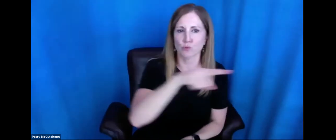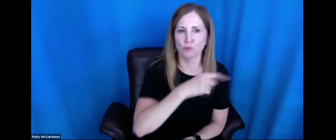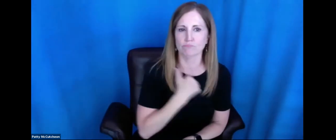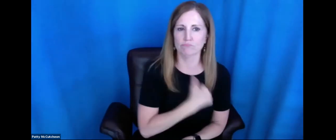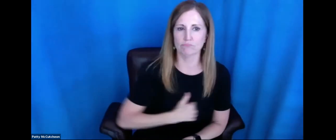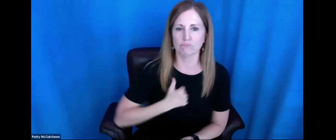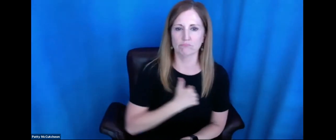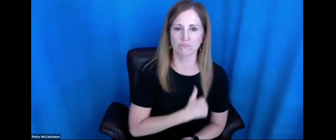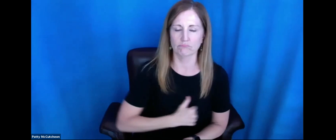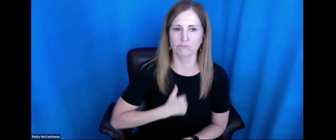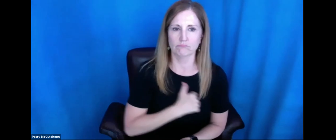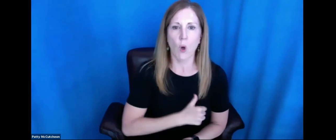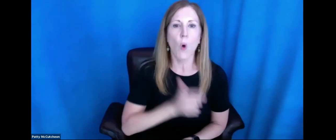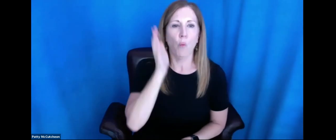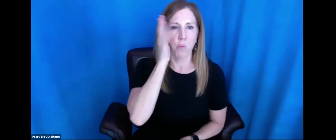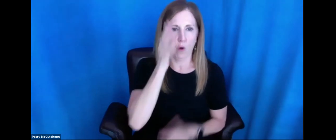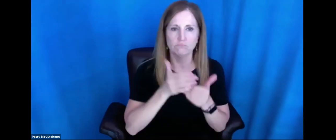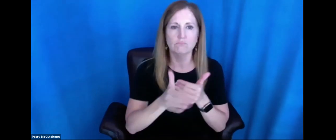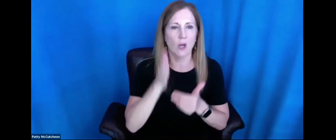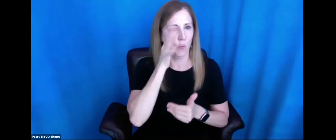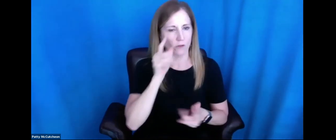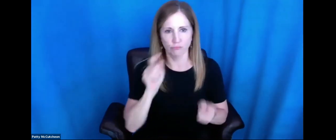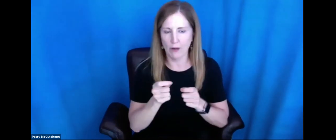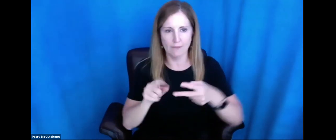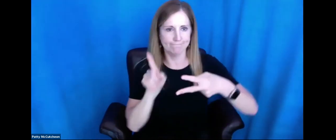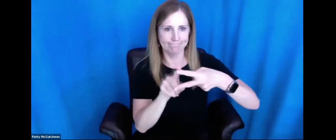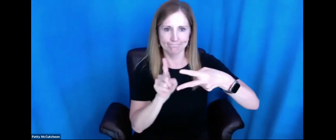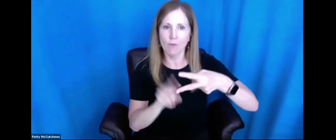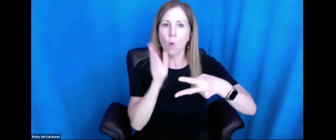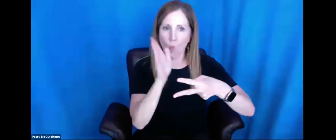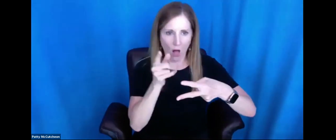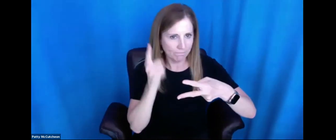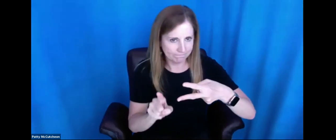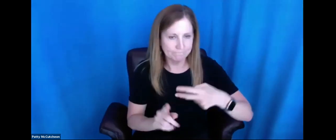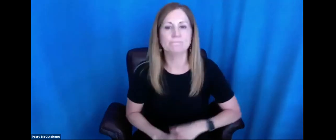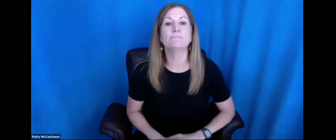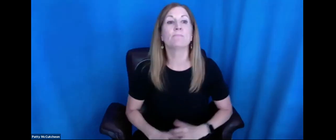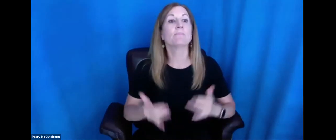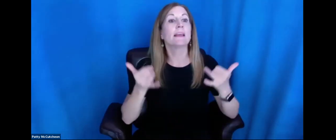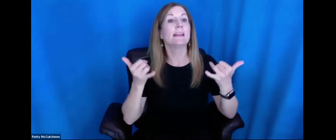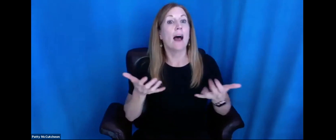So withdrew do everything in our power to make sure that that doesn't happen again. With that, I want to hand it over to you, not only for